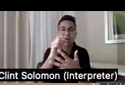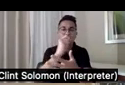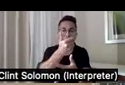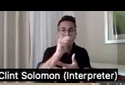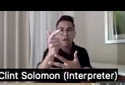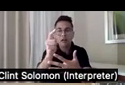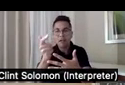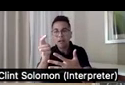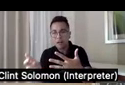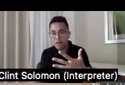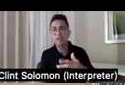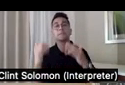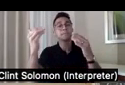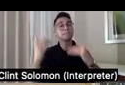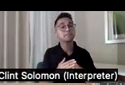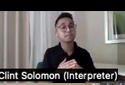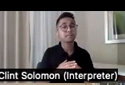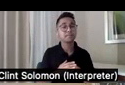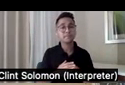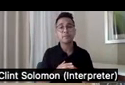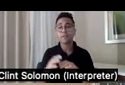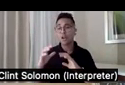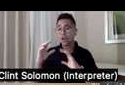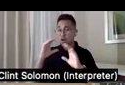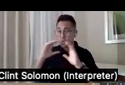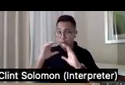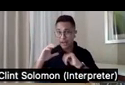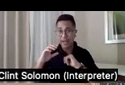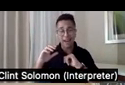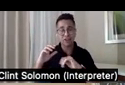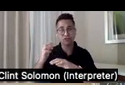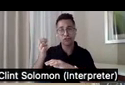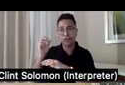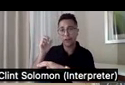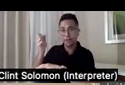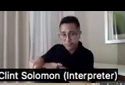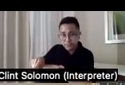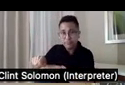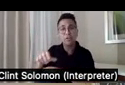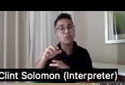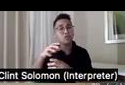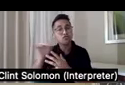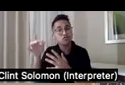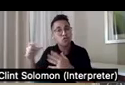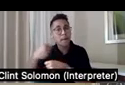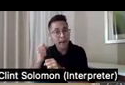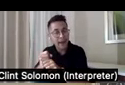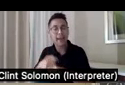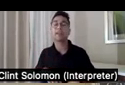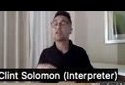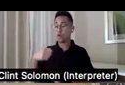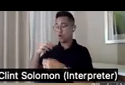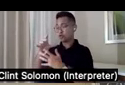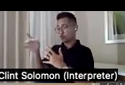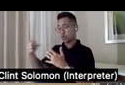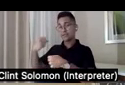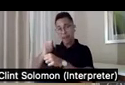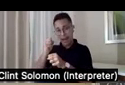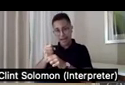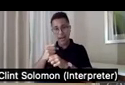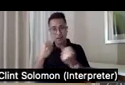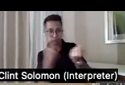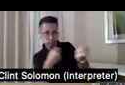then undergirds choice making and choice making empowers and also builds communication skills